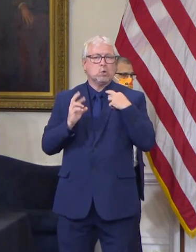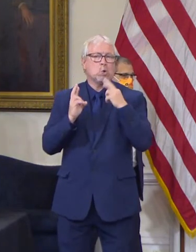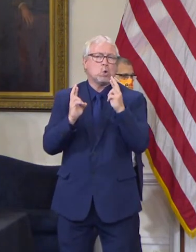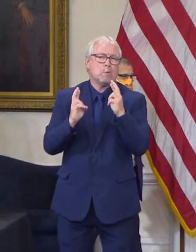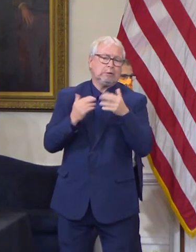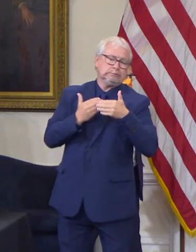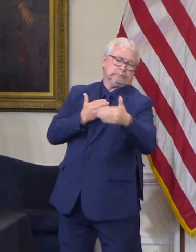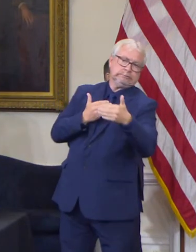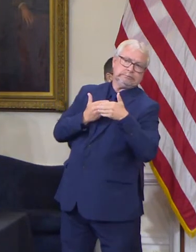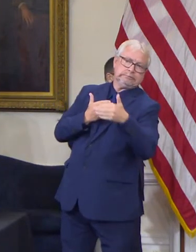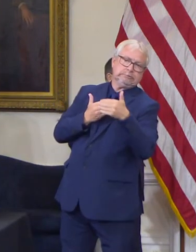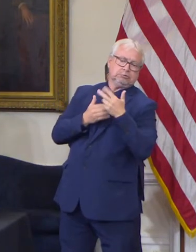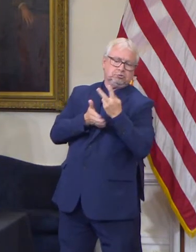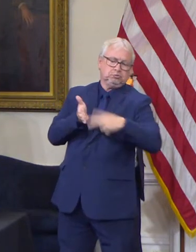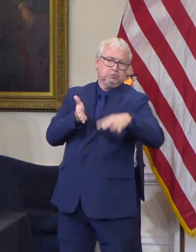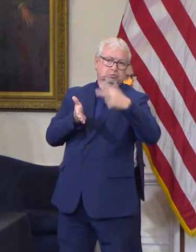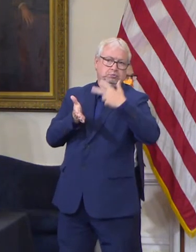We're hopeful that we will see more progress in the next few weeks.